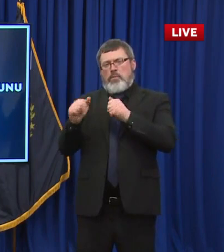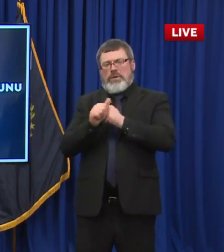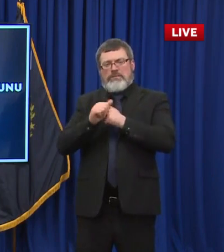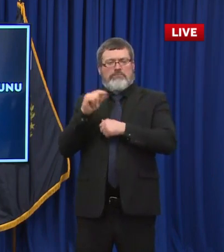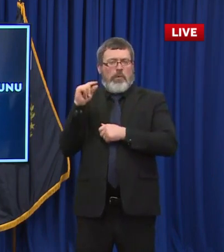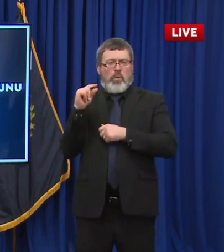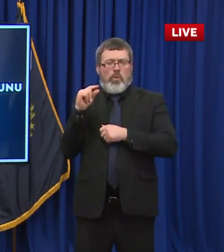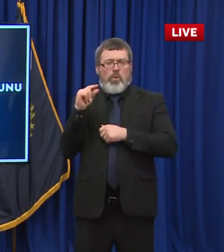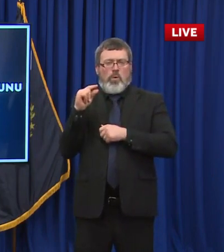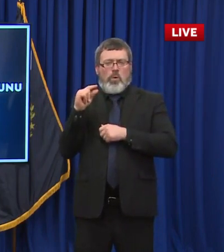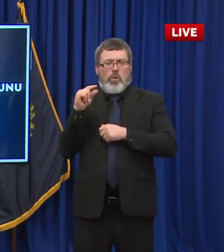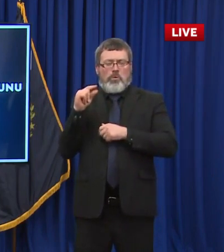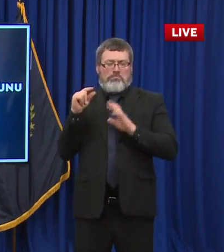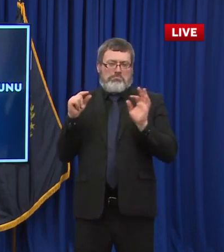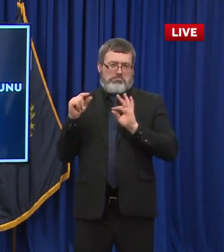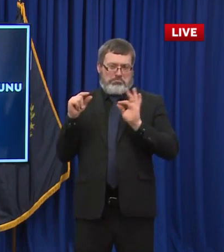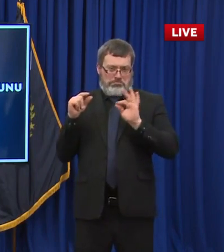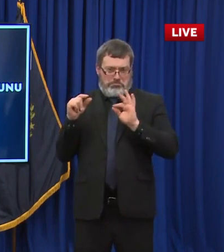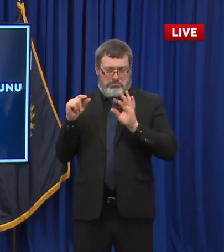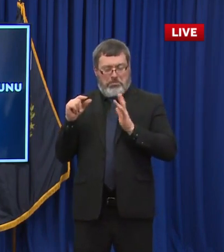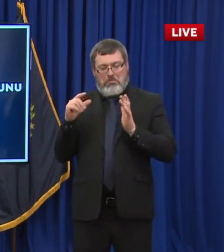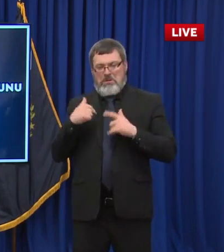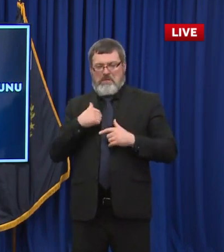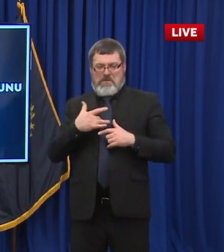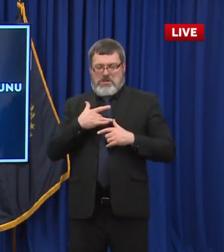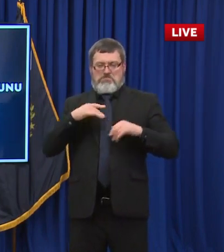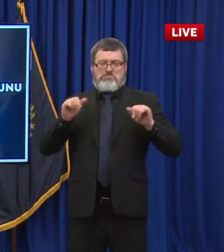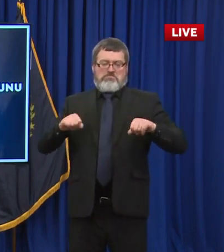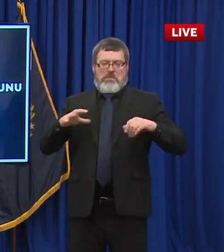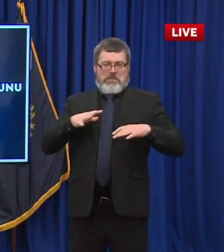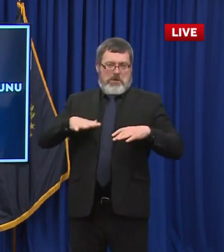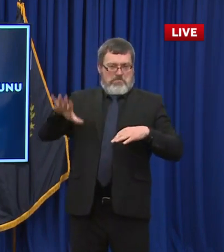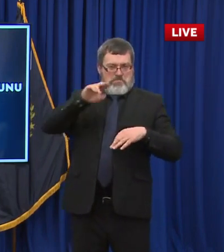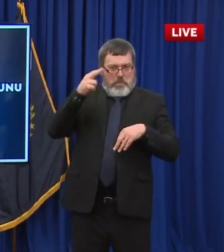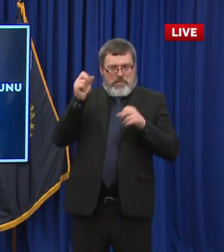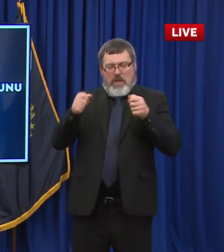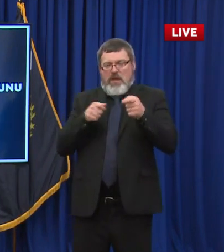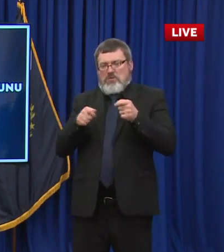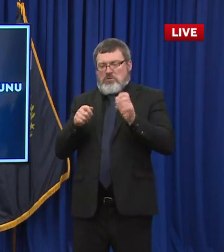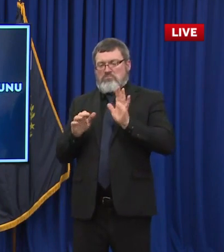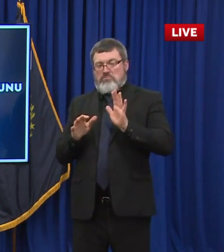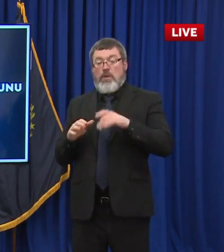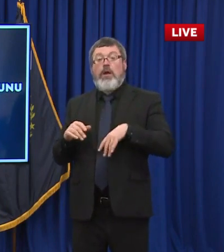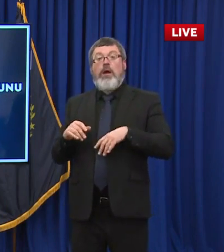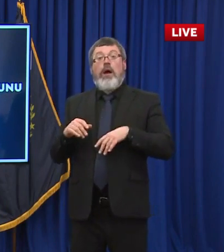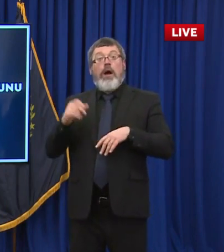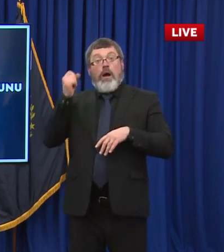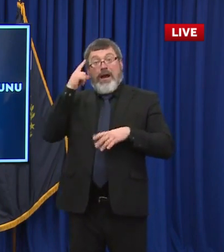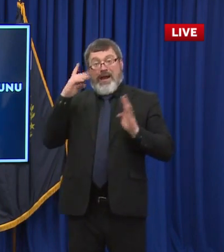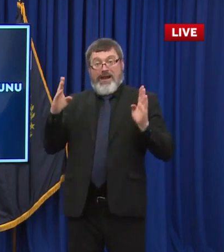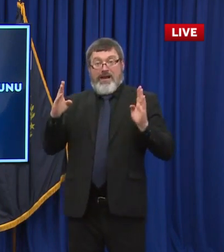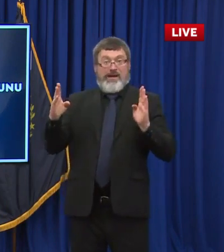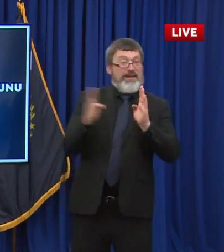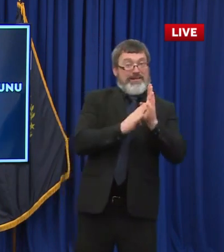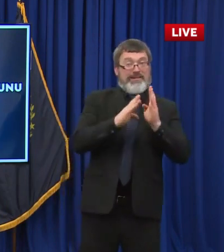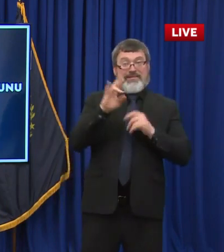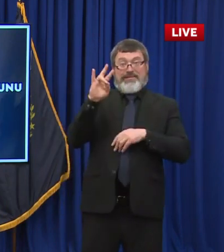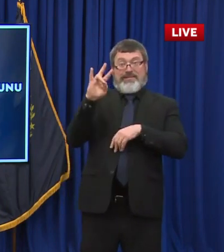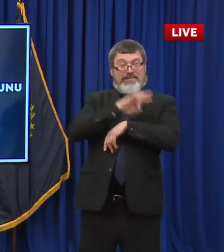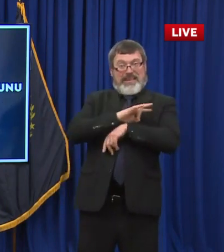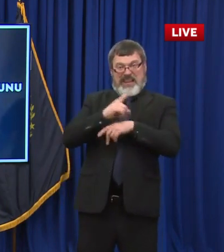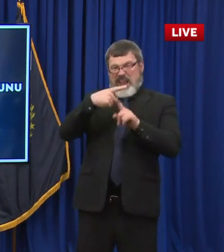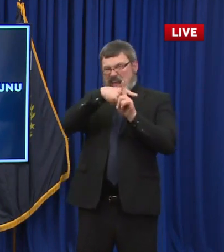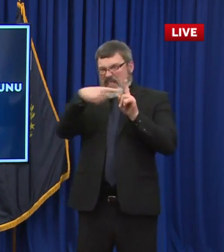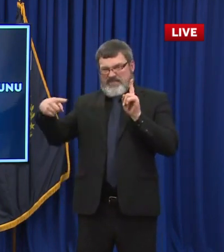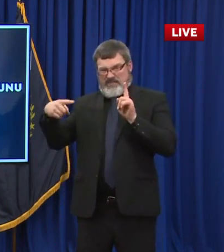THE RISK GOES UP FURTHER IF YOU ARE LOOKING AT A SEVEN DAY QUARANTINE, EVEN IF THERE IS A TEST.